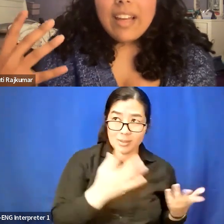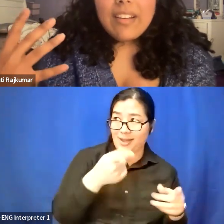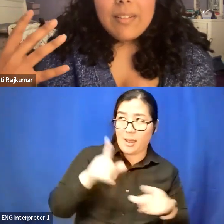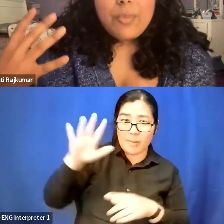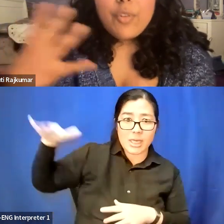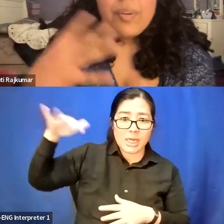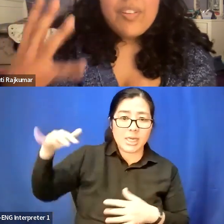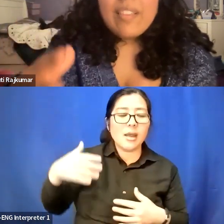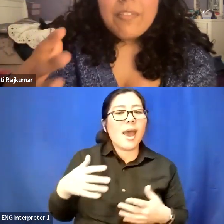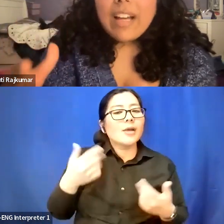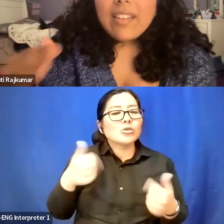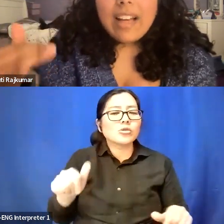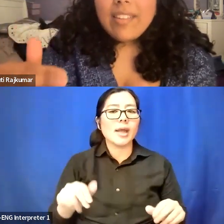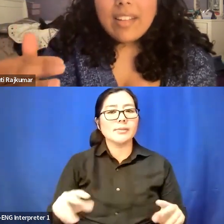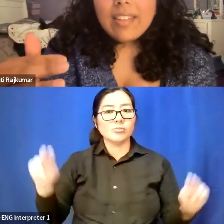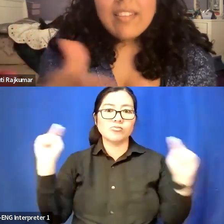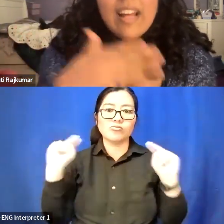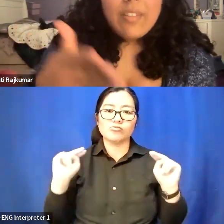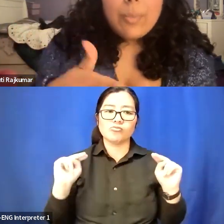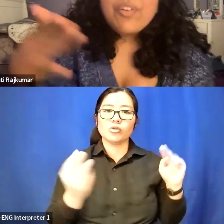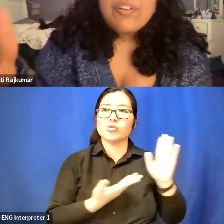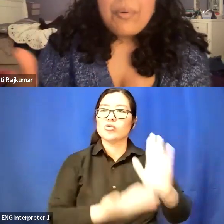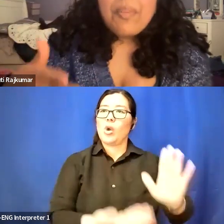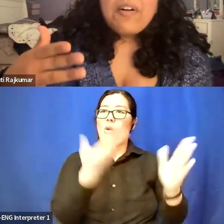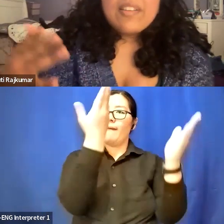and just present the facts as is, and then as we started to go along,